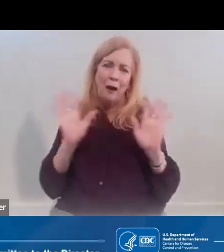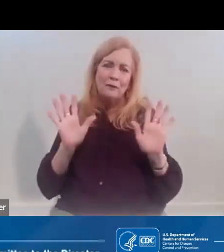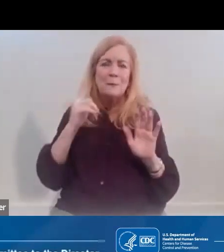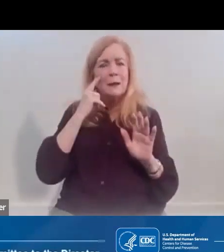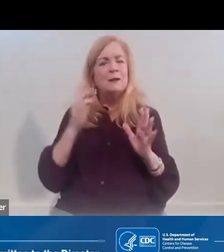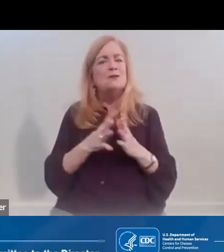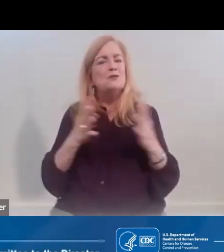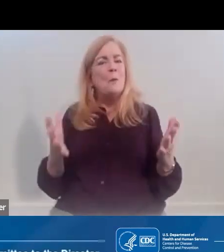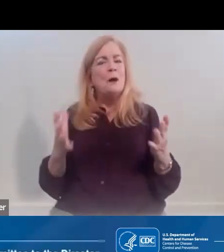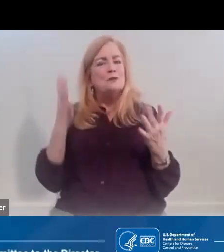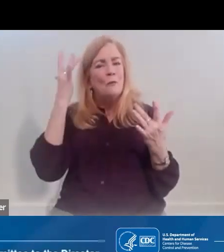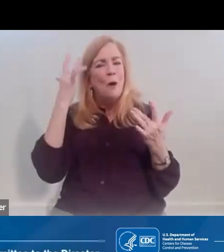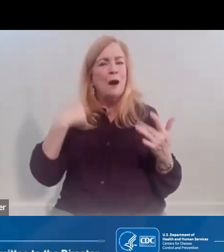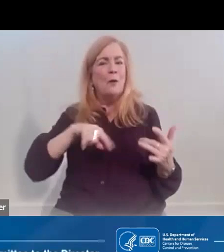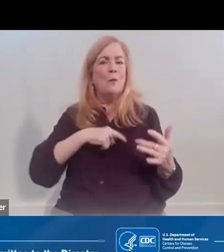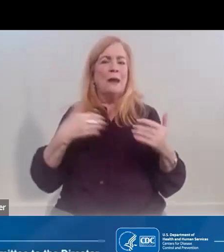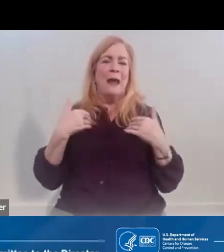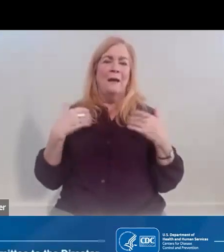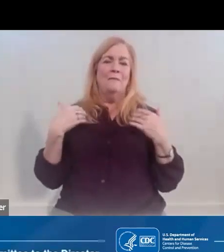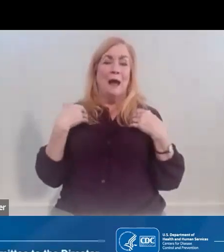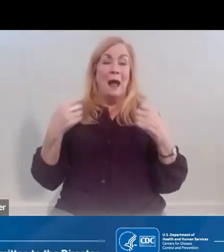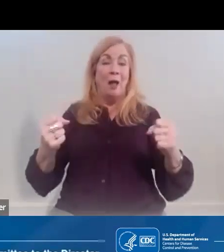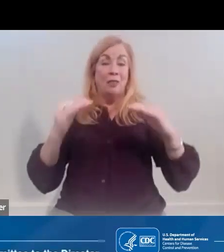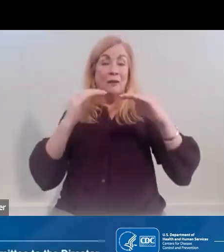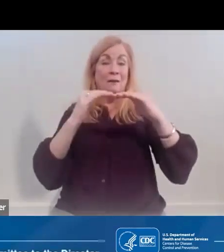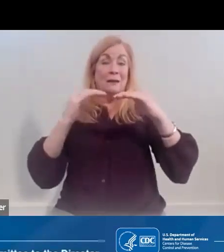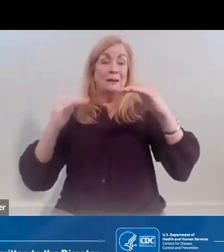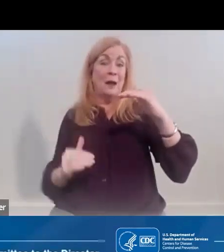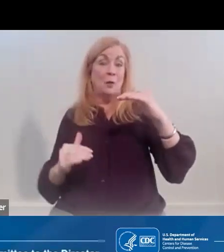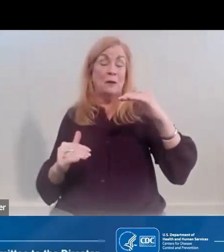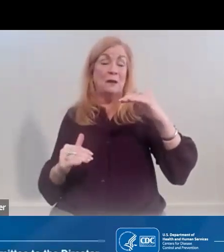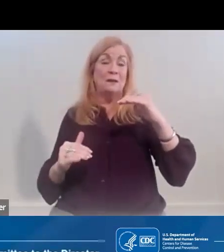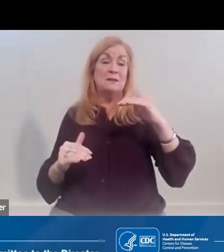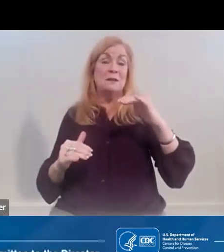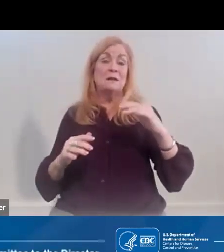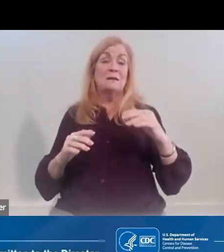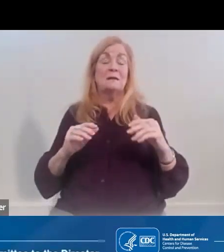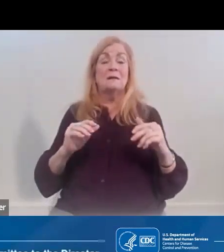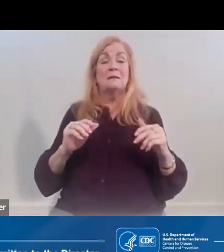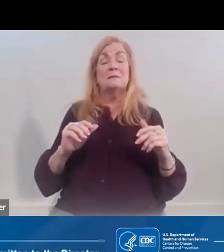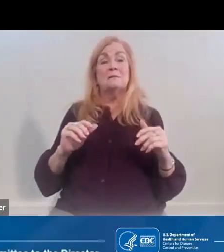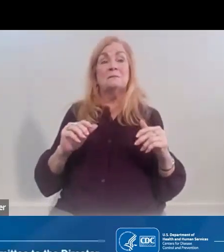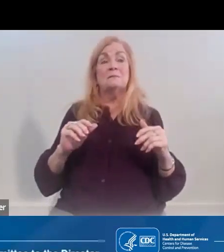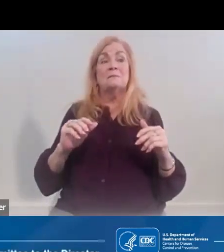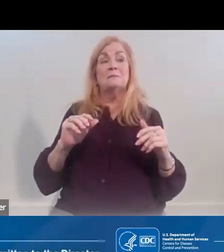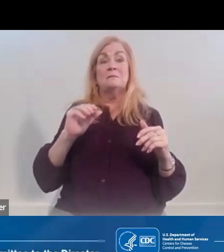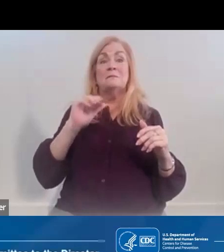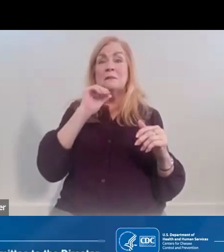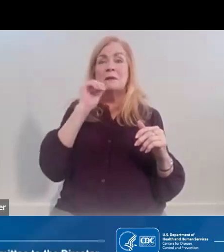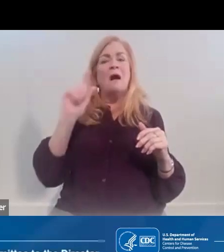of why we have health inequities go well beyond what CDC is mandated to do.